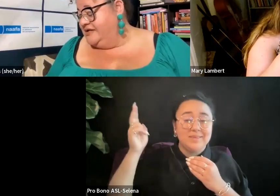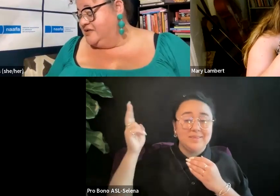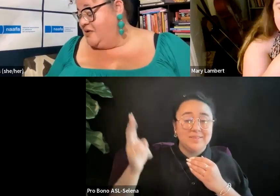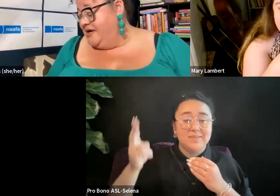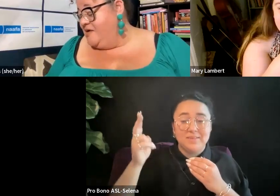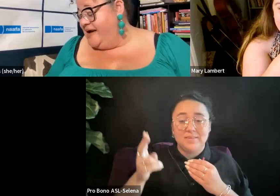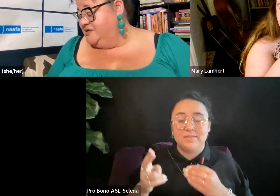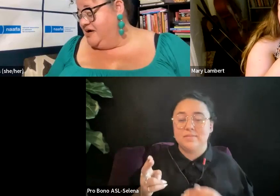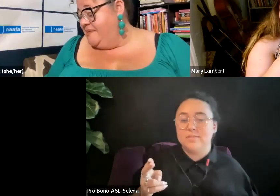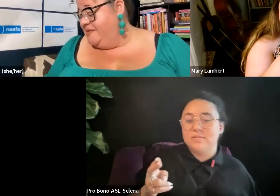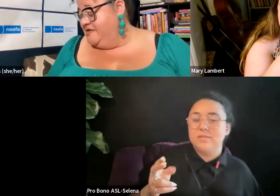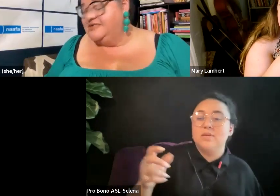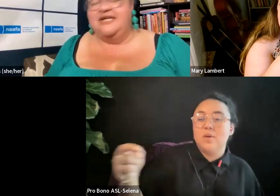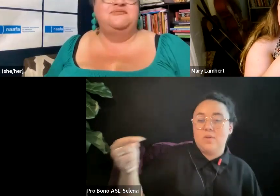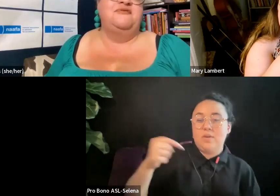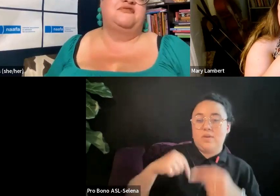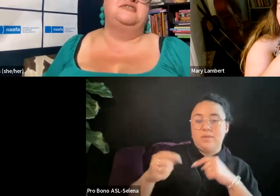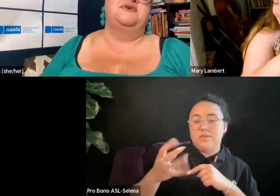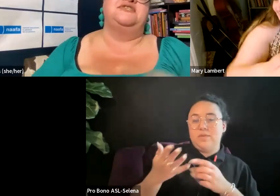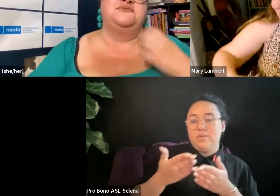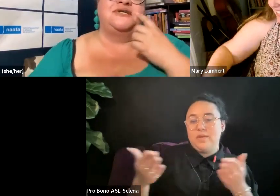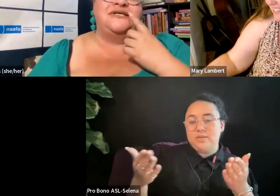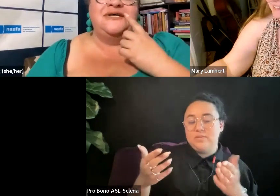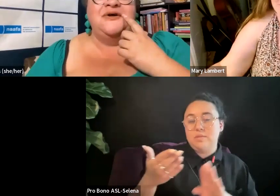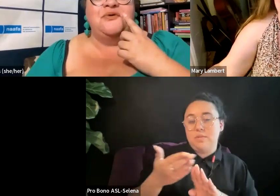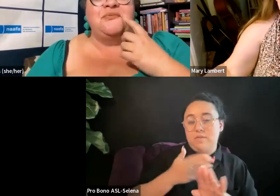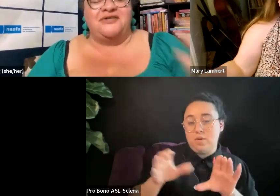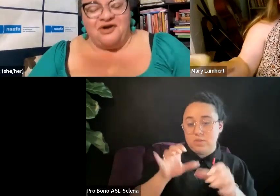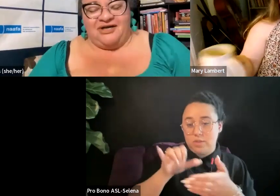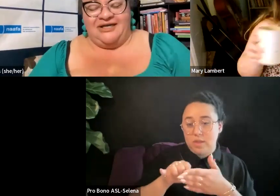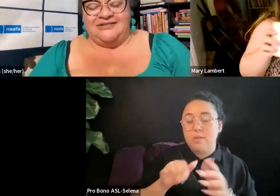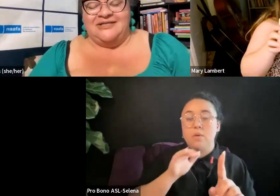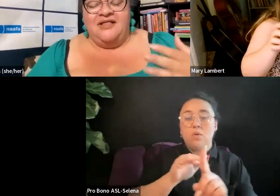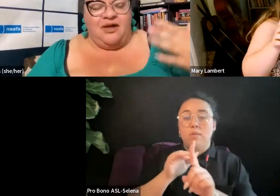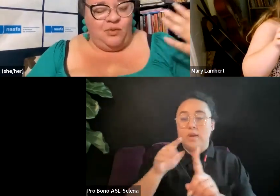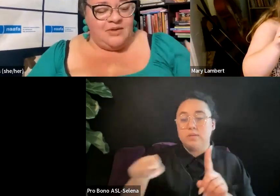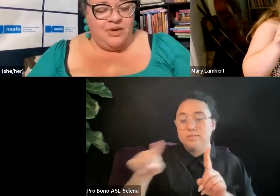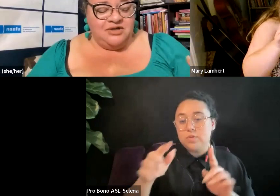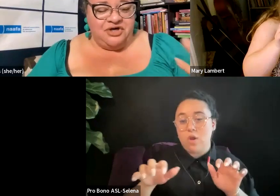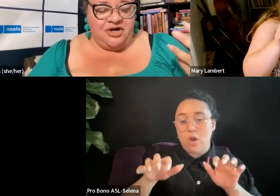So I'm going to go back to some of those things before I do. I just want to remind our audience that when we are sharing